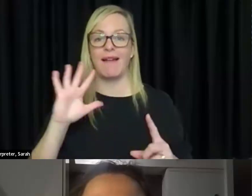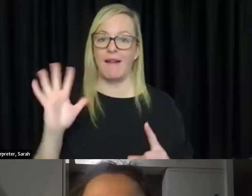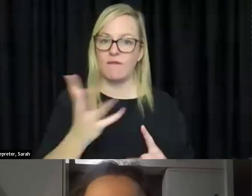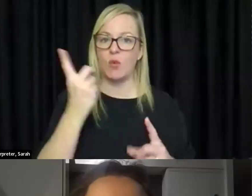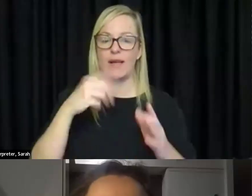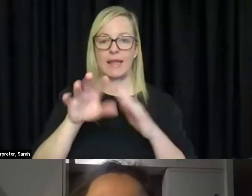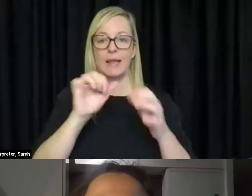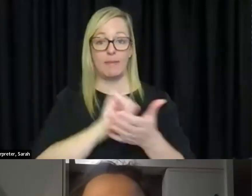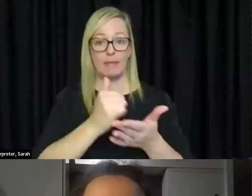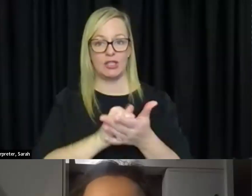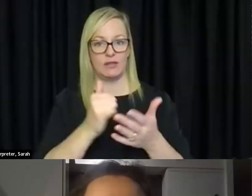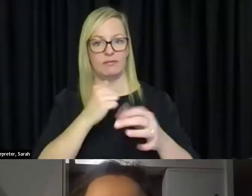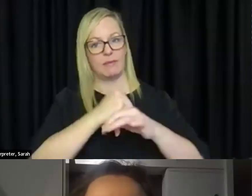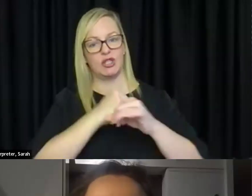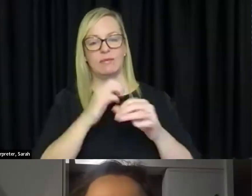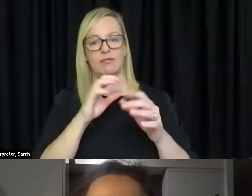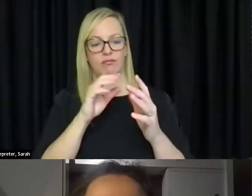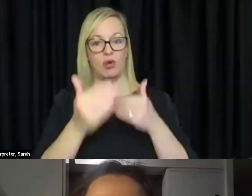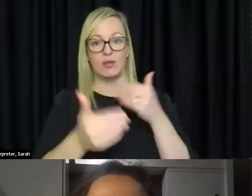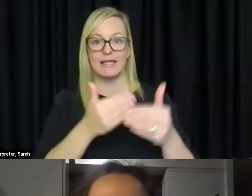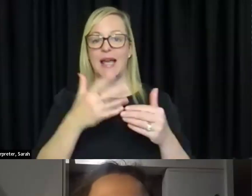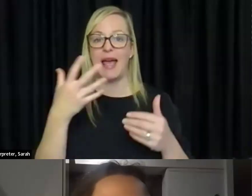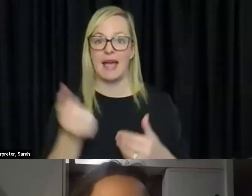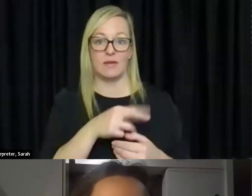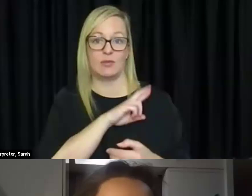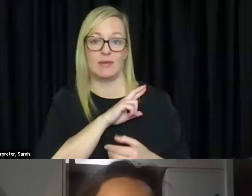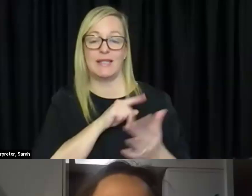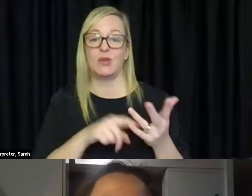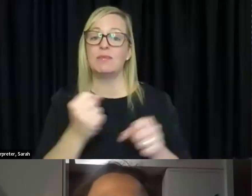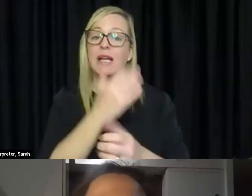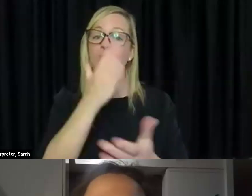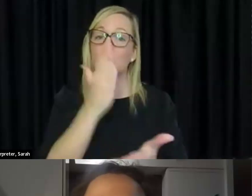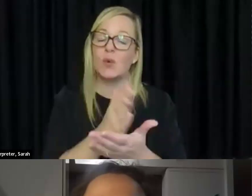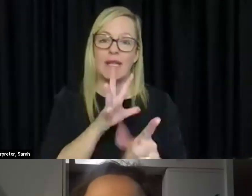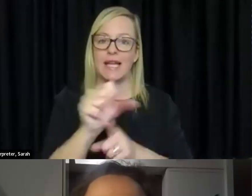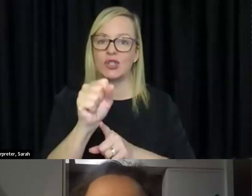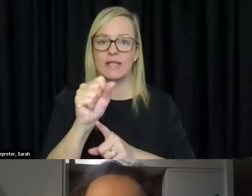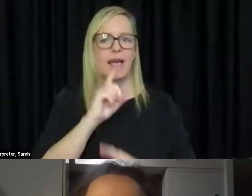role in calling out that ableism in saying, hang on a second, I think we can do better